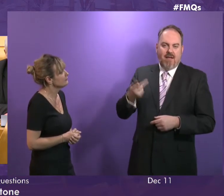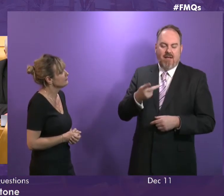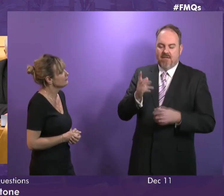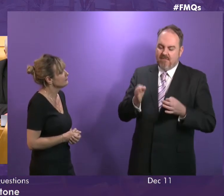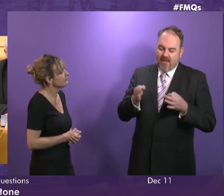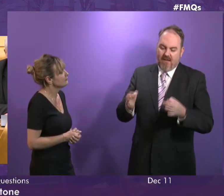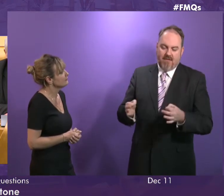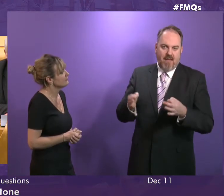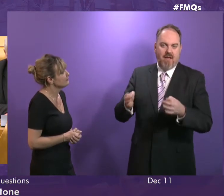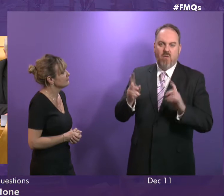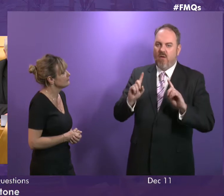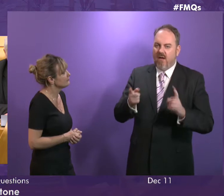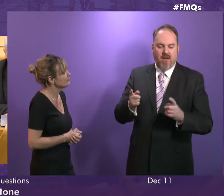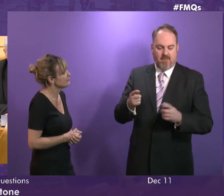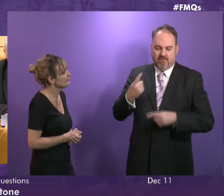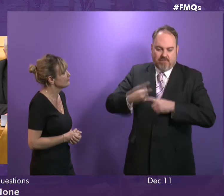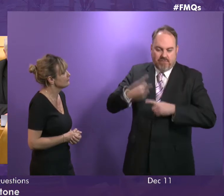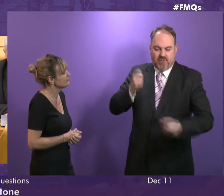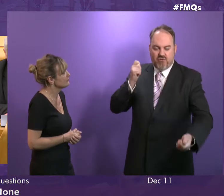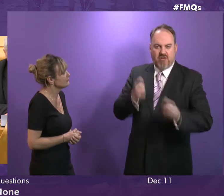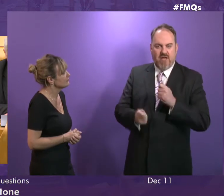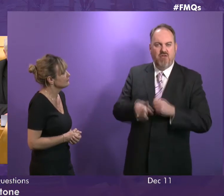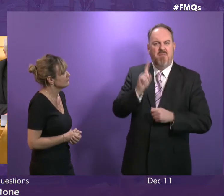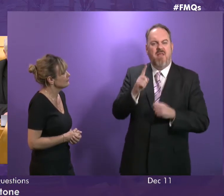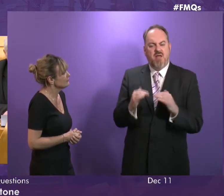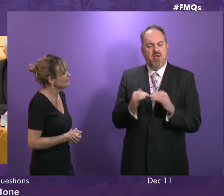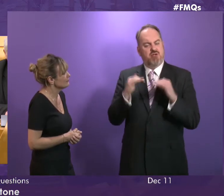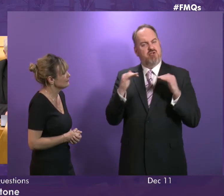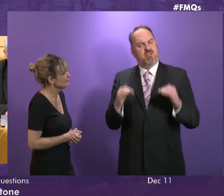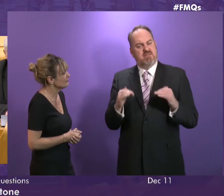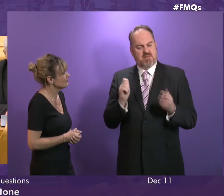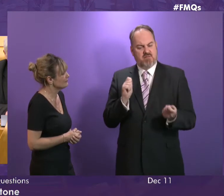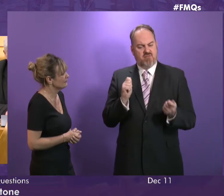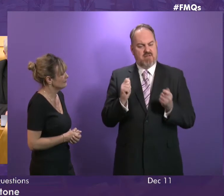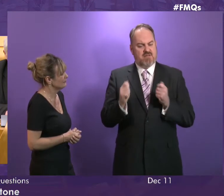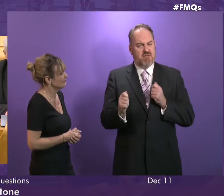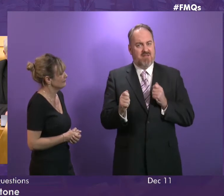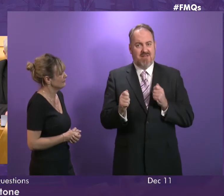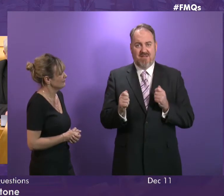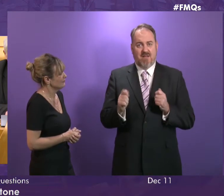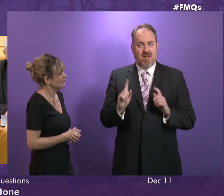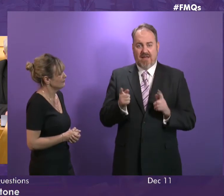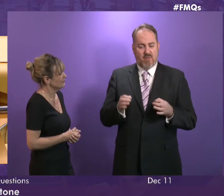no one is suggesting that, but the just transition that she speaks about has to start now. Frankly,